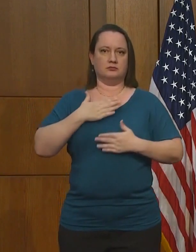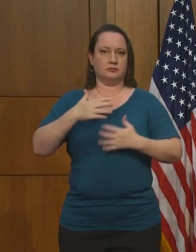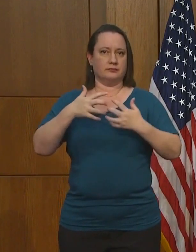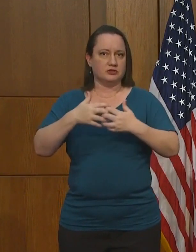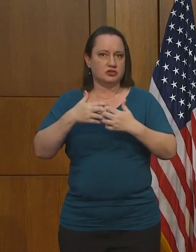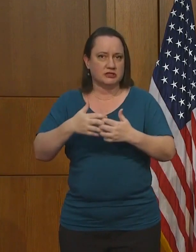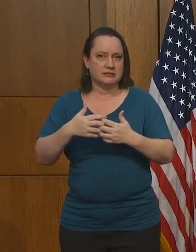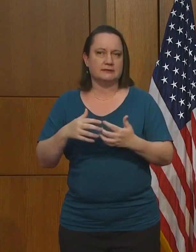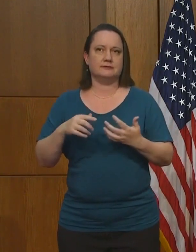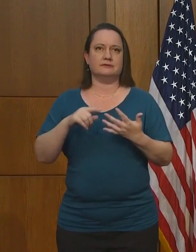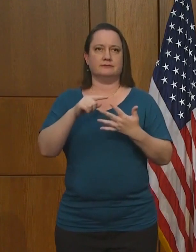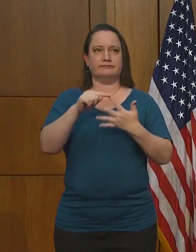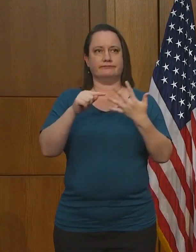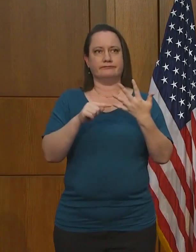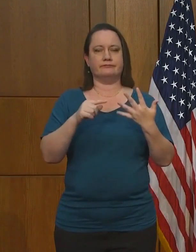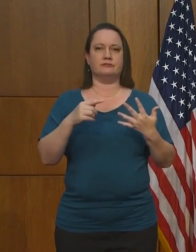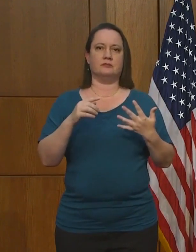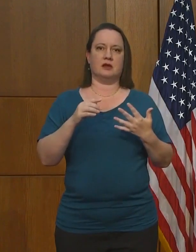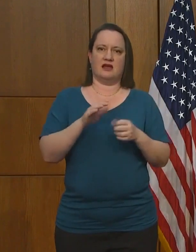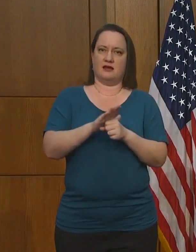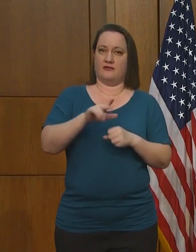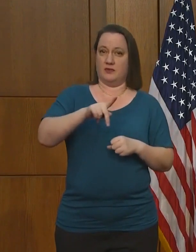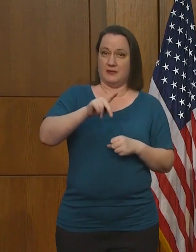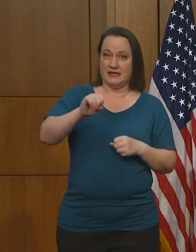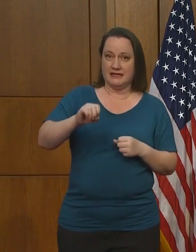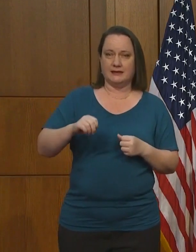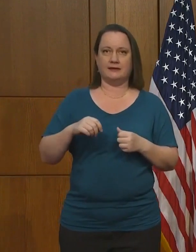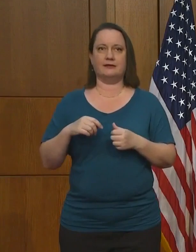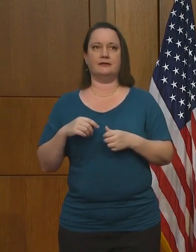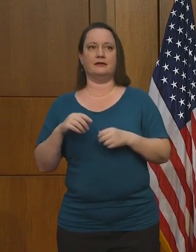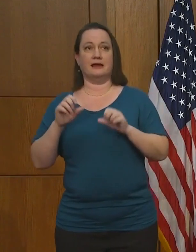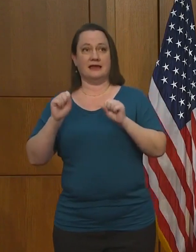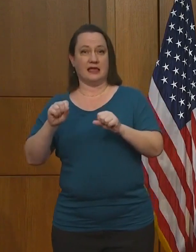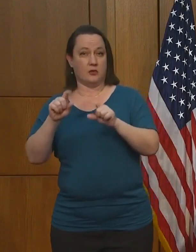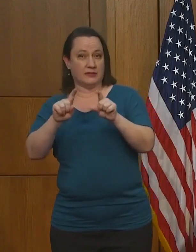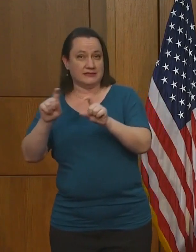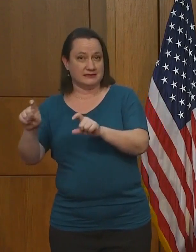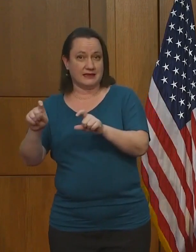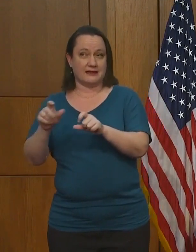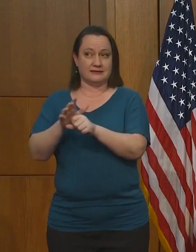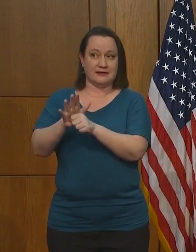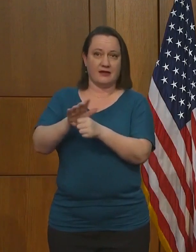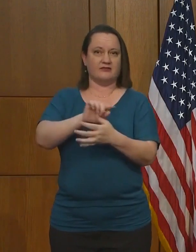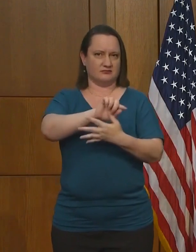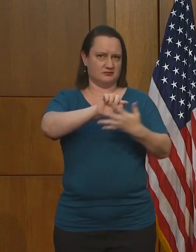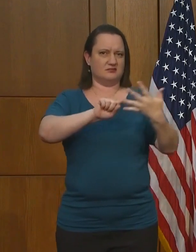VENTILATORS OUR ARE OF SUPPLY PPE AND OUR ABILITY TO TEST SO